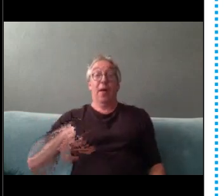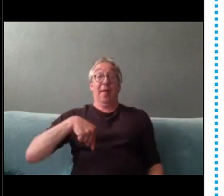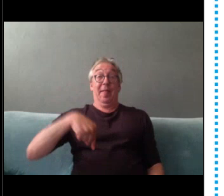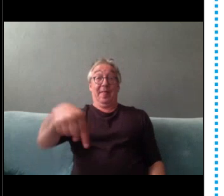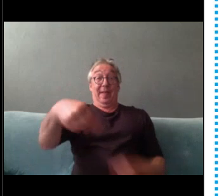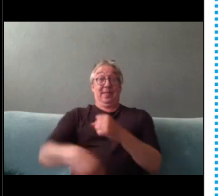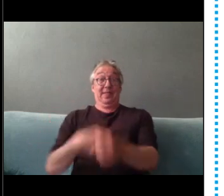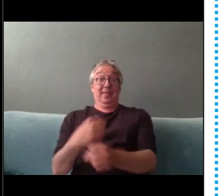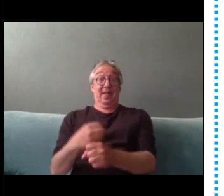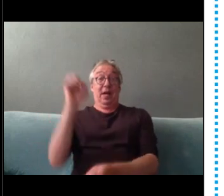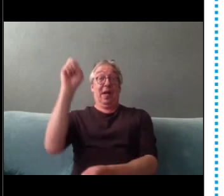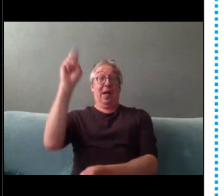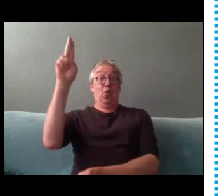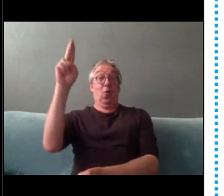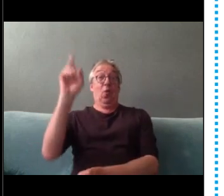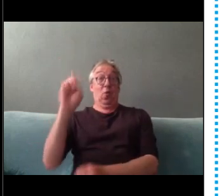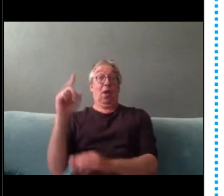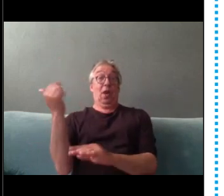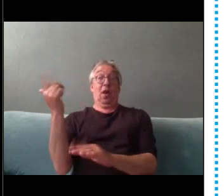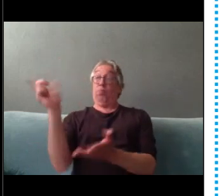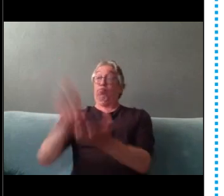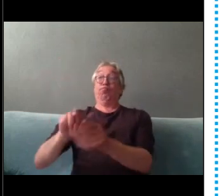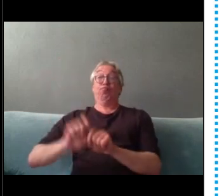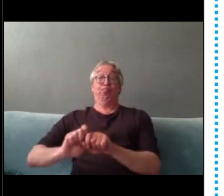of accessibility throughout the EU as much as possible.